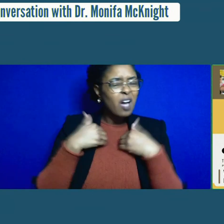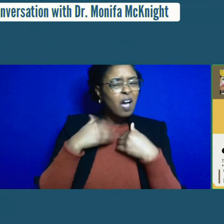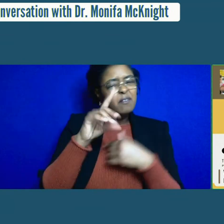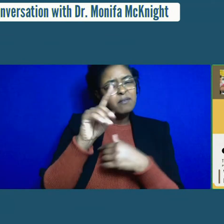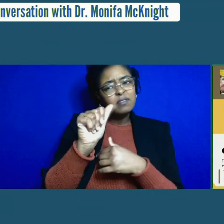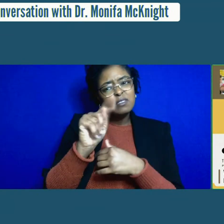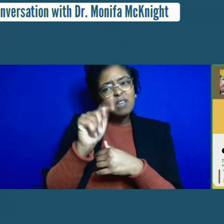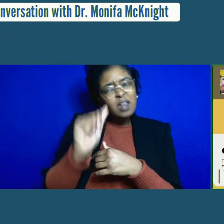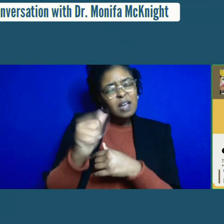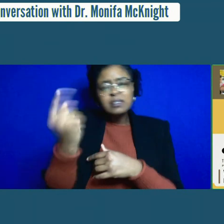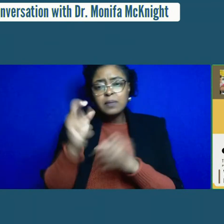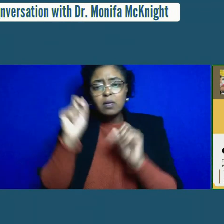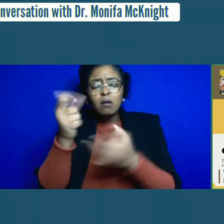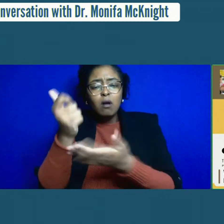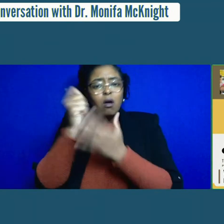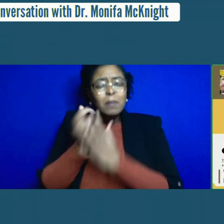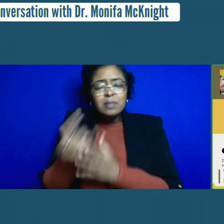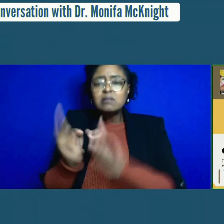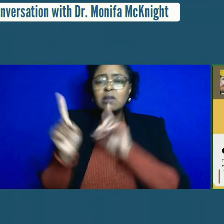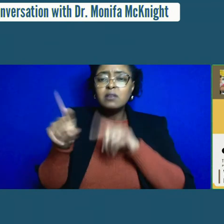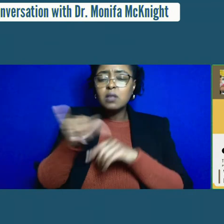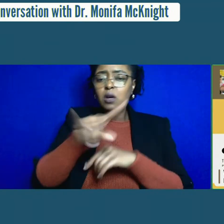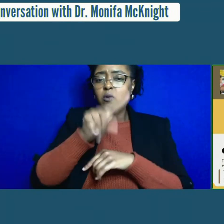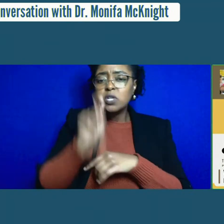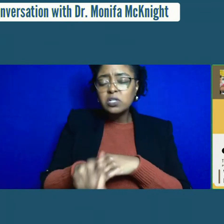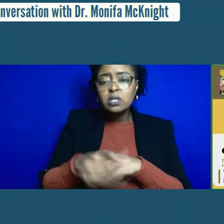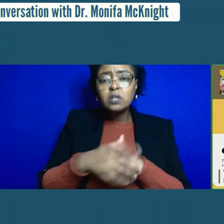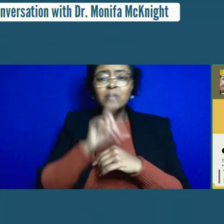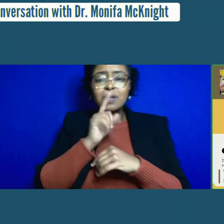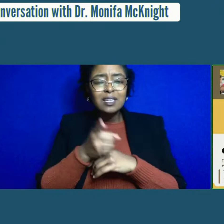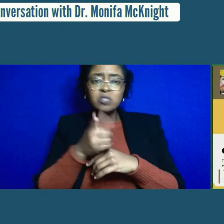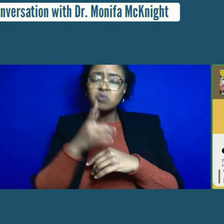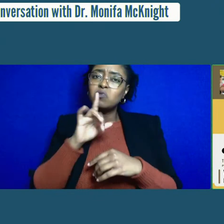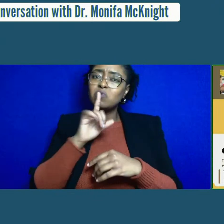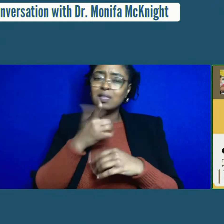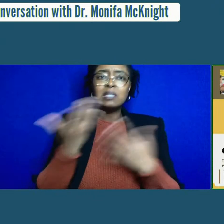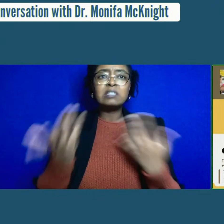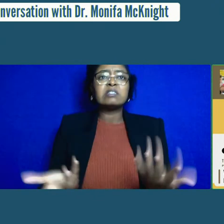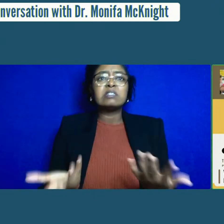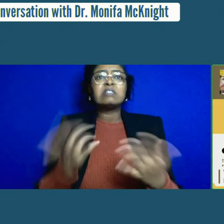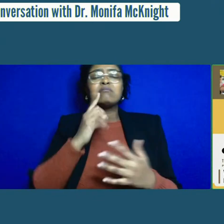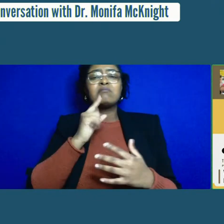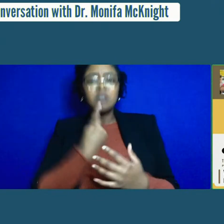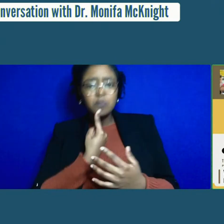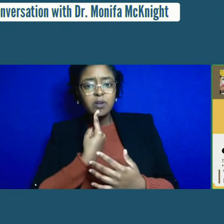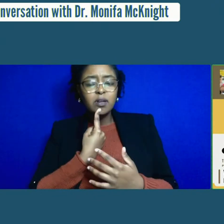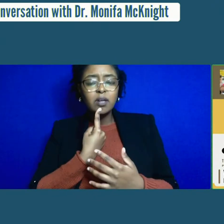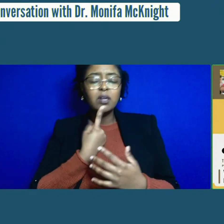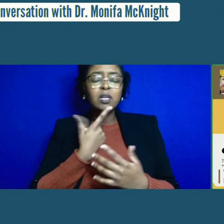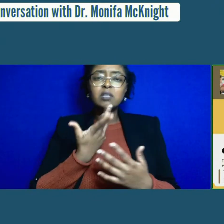And do you have any data or something That can help to answer this question first,